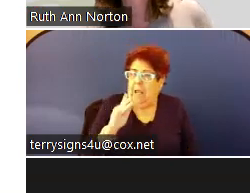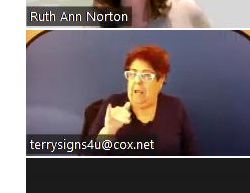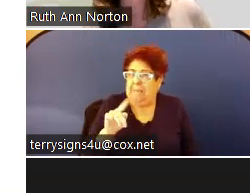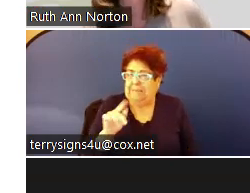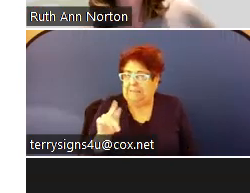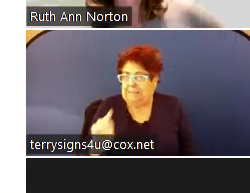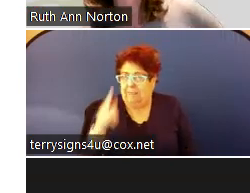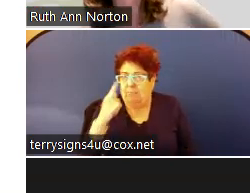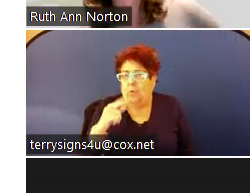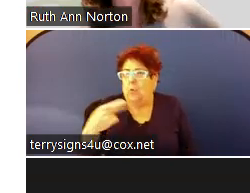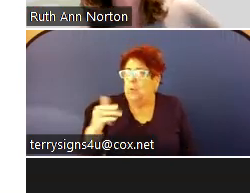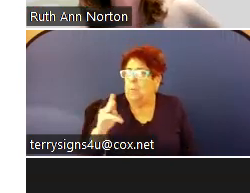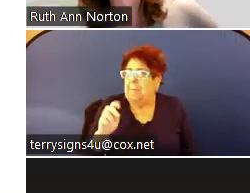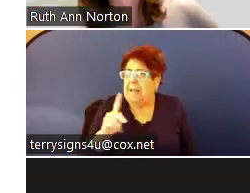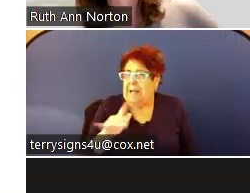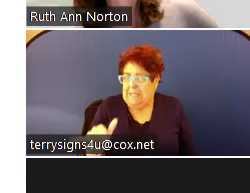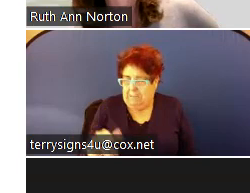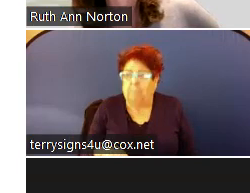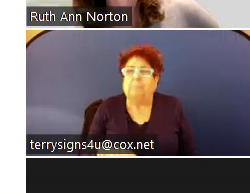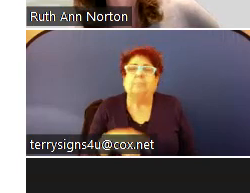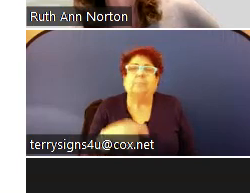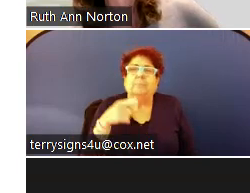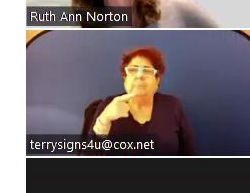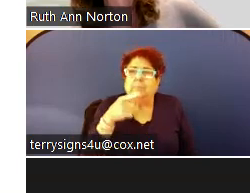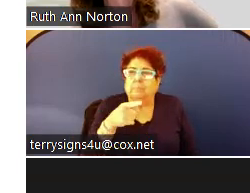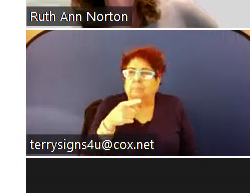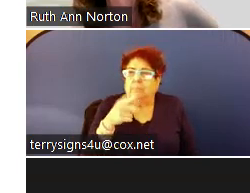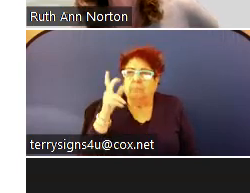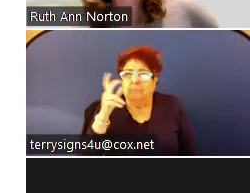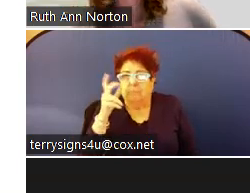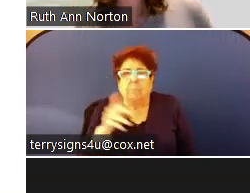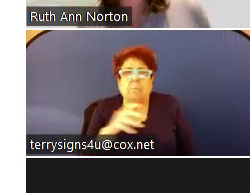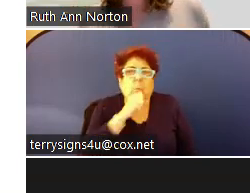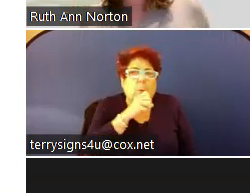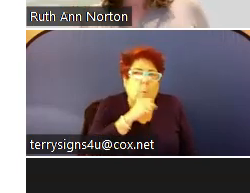and intersection of the program that you heard about from Orange County and Chapel Hill.